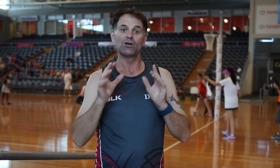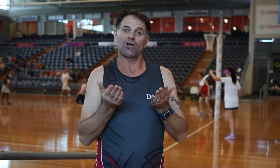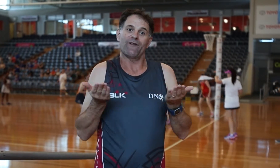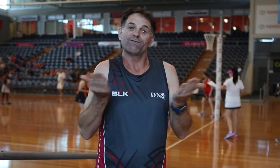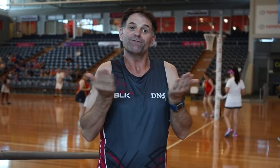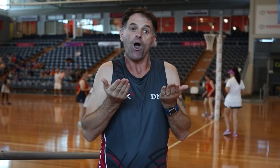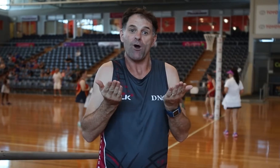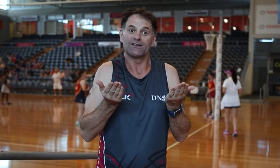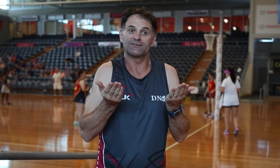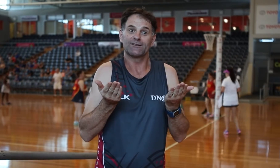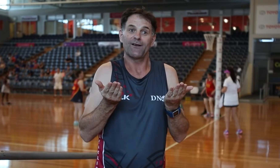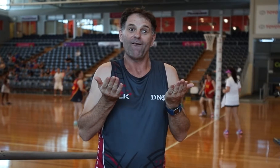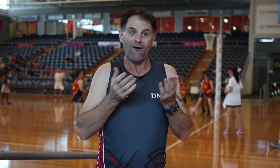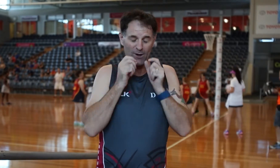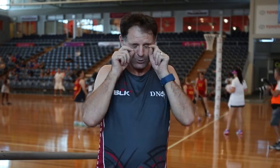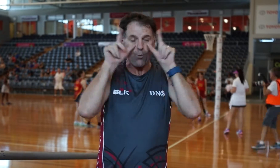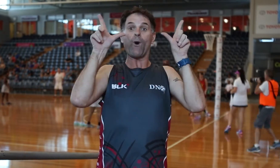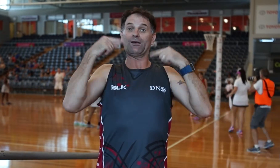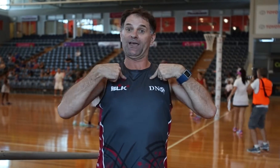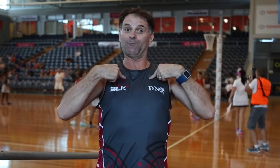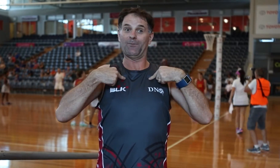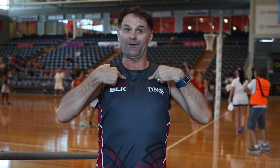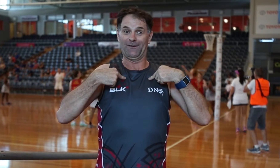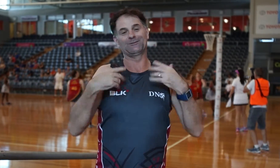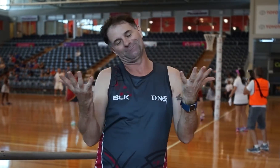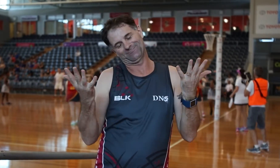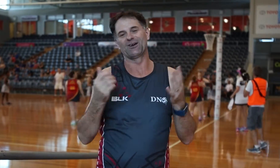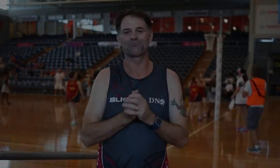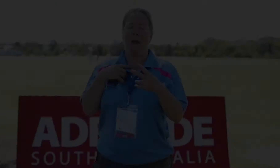but vibrate and wakes me up when I need.